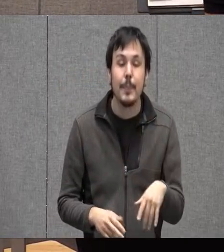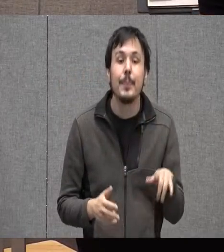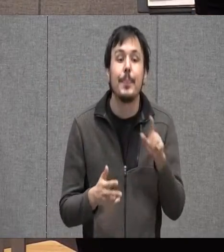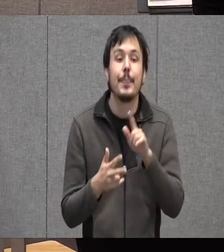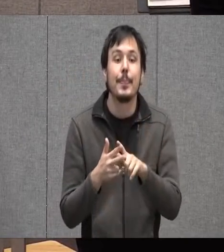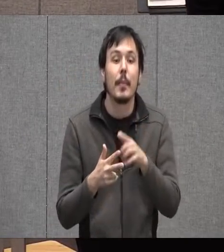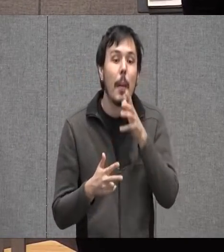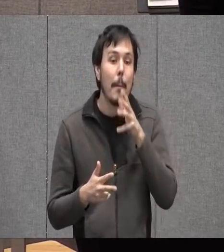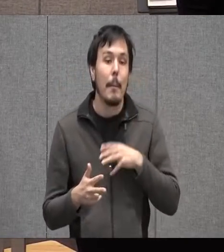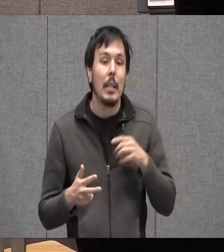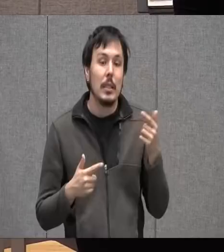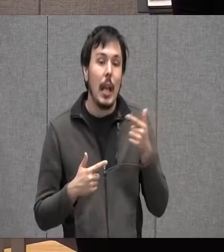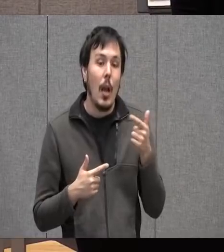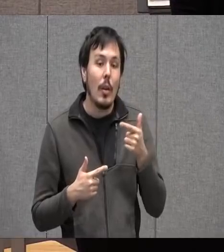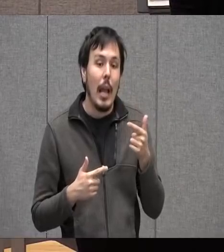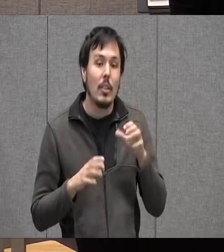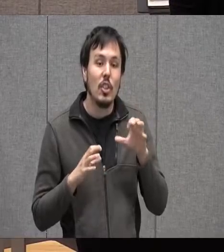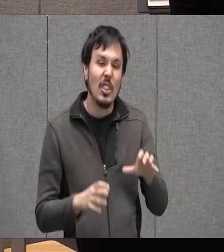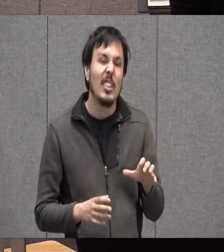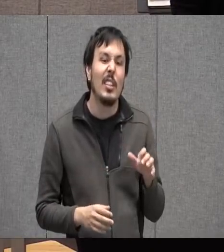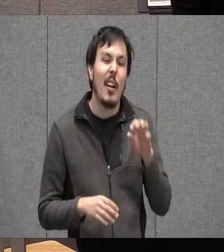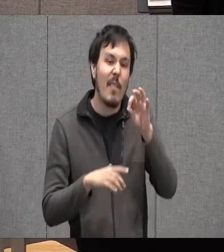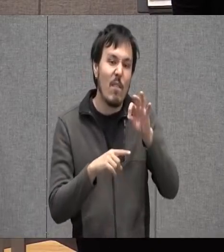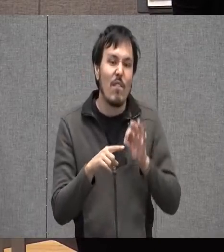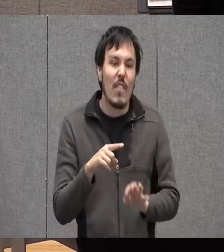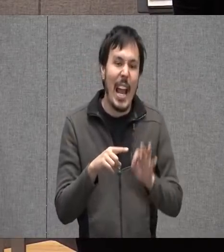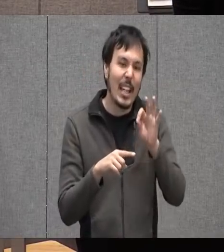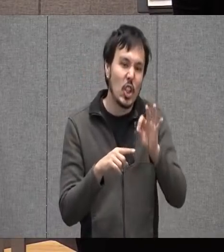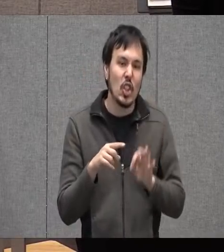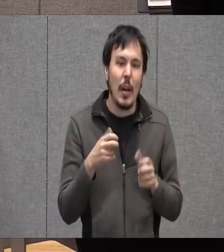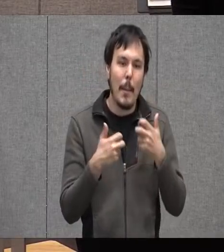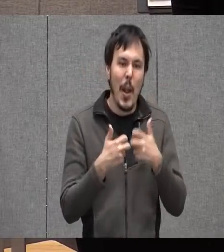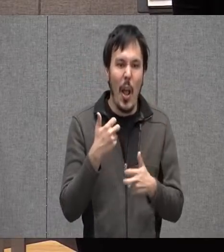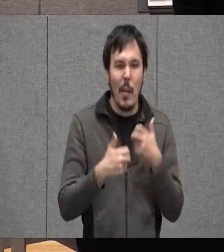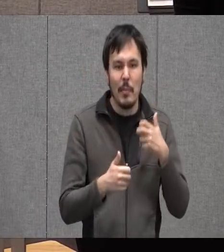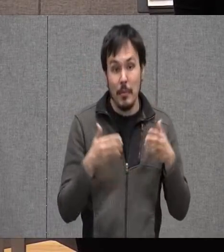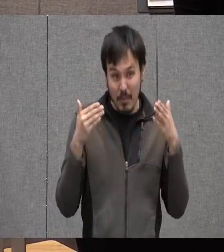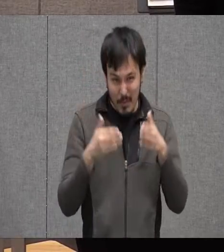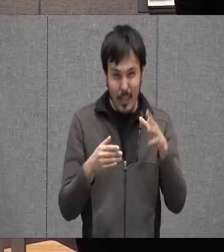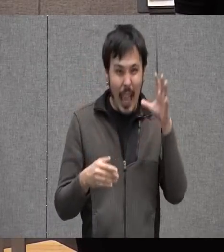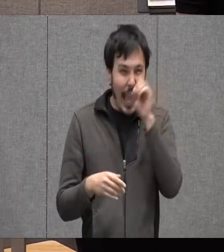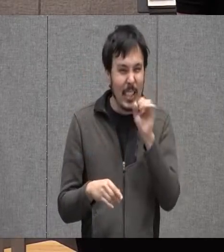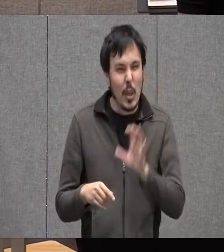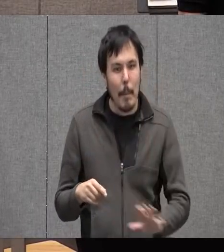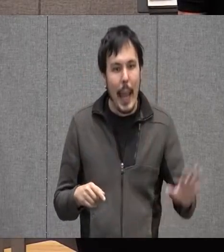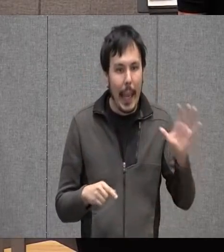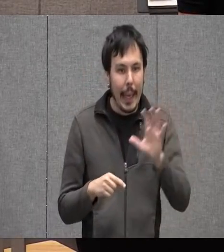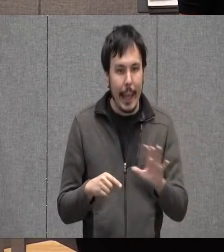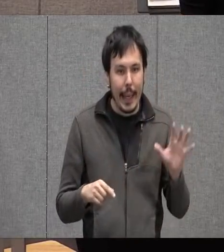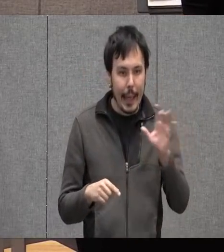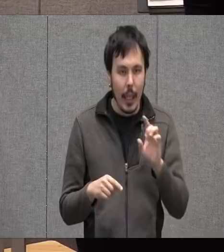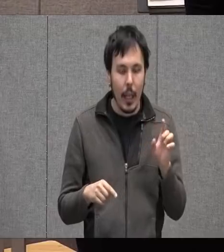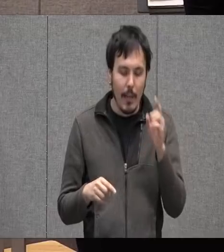Ms. Gaudet worked on a fraction problem for us, really about estimating kind of where those would be on the number line.